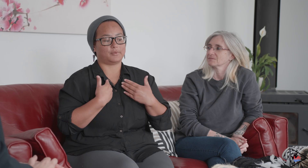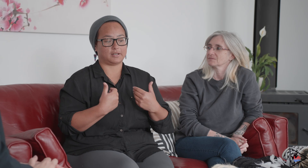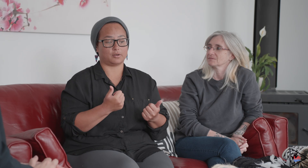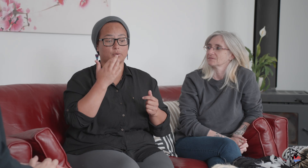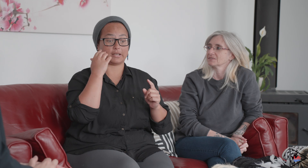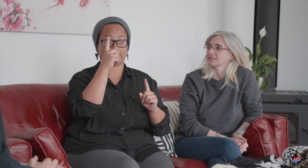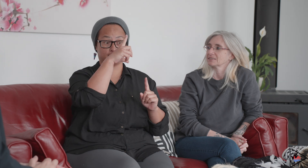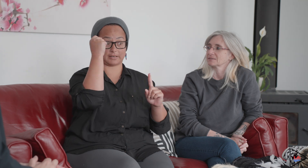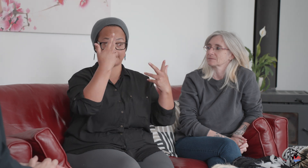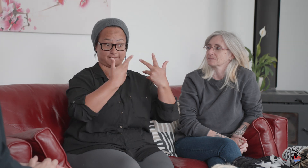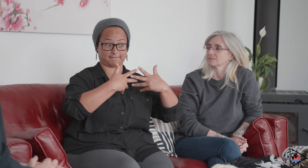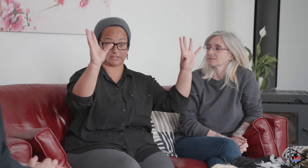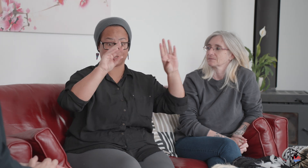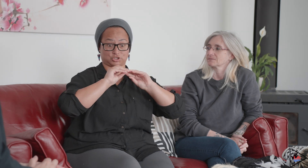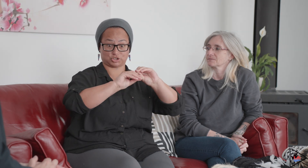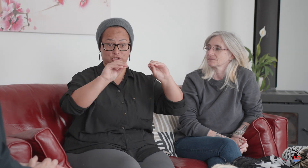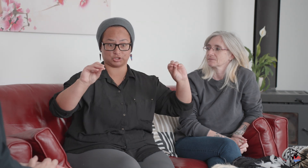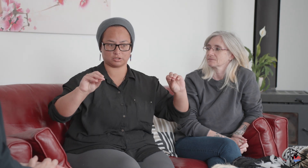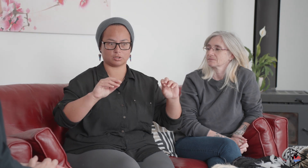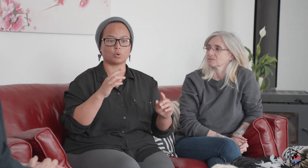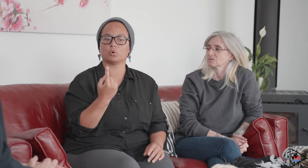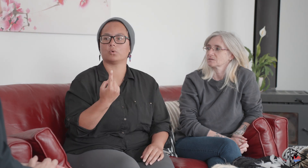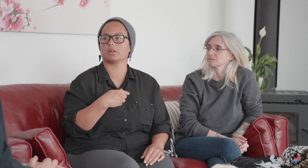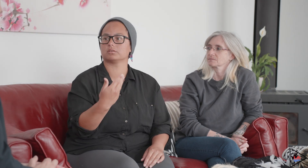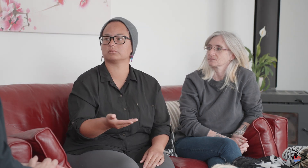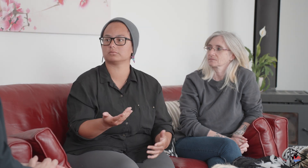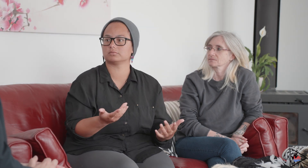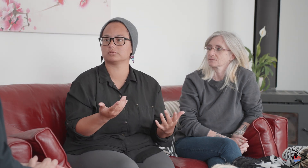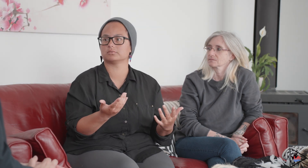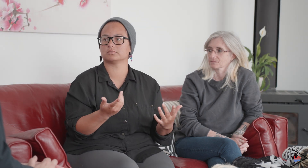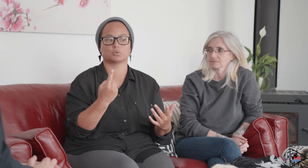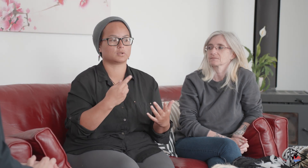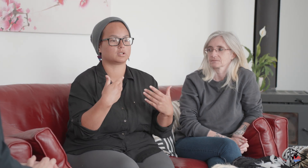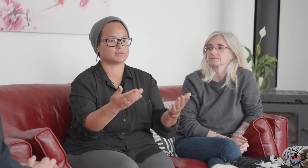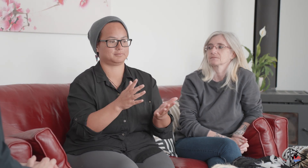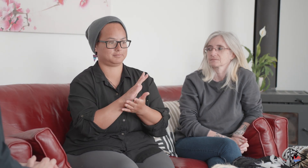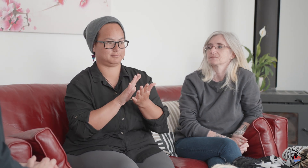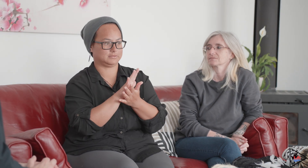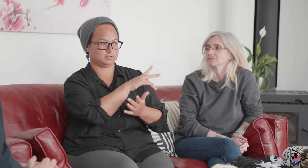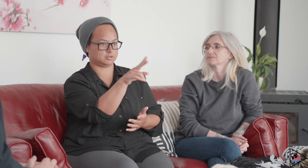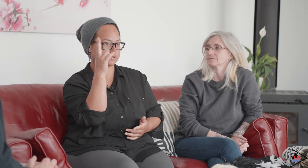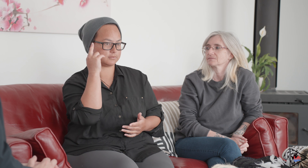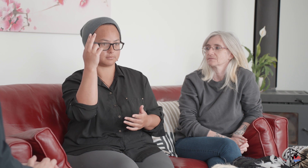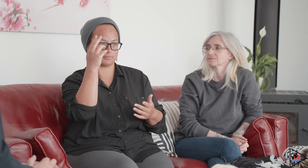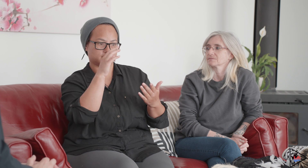about that is so important? Well, that's the big question, Andrew, when Michael passed away,